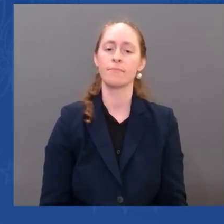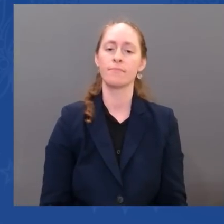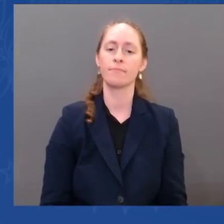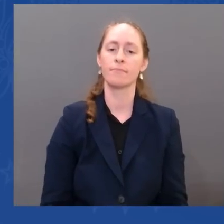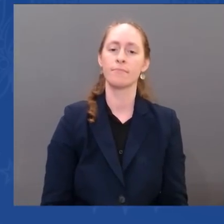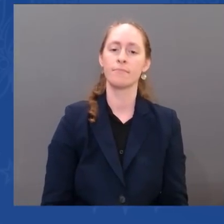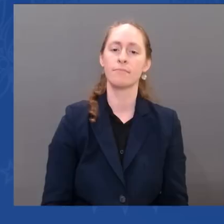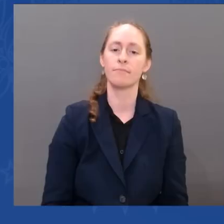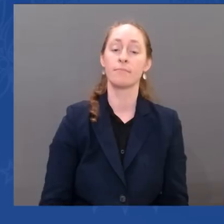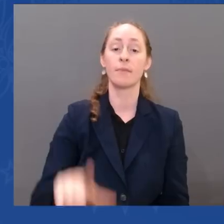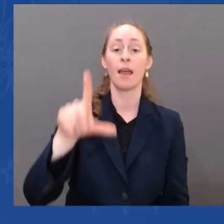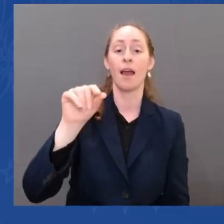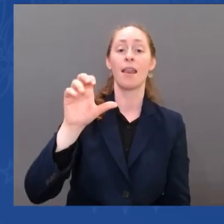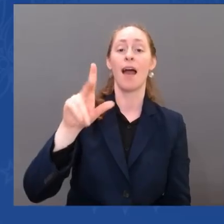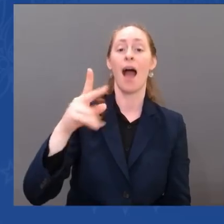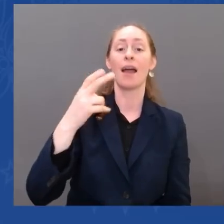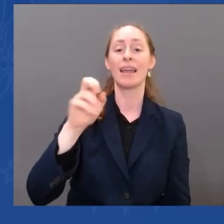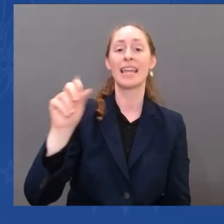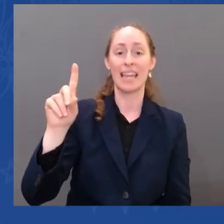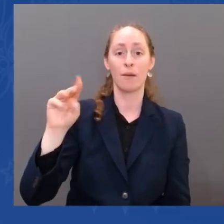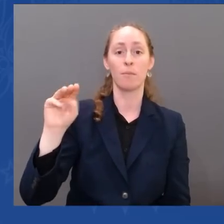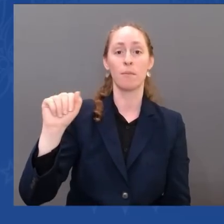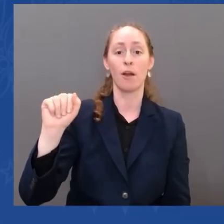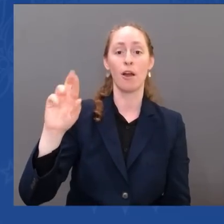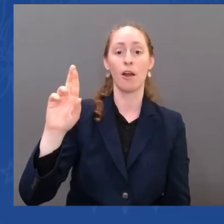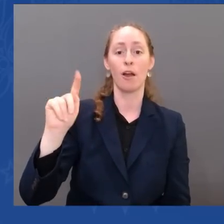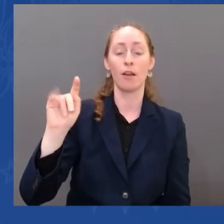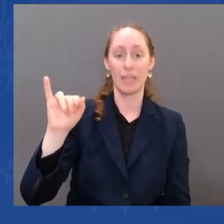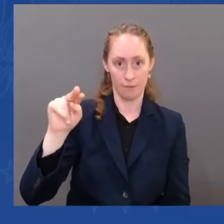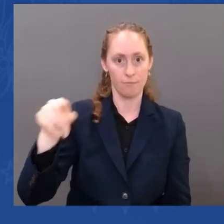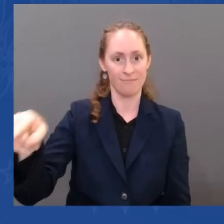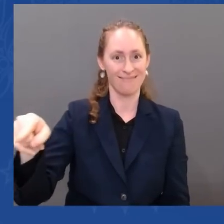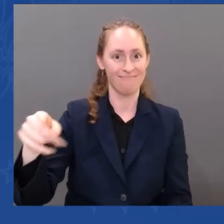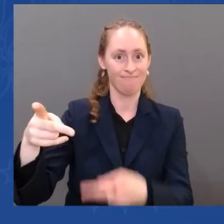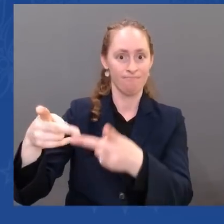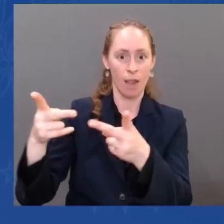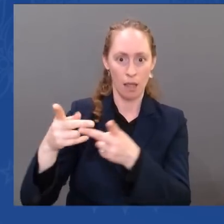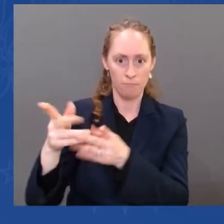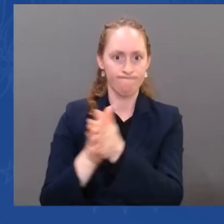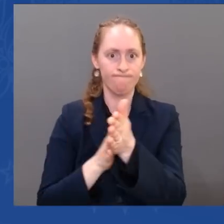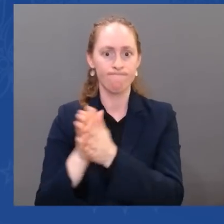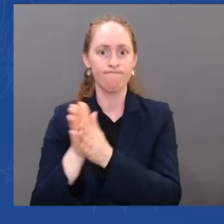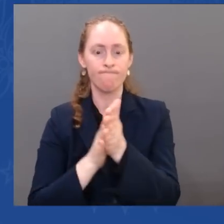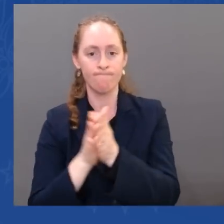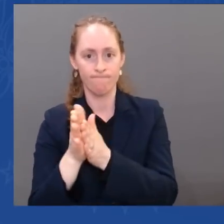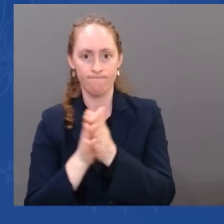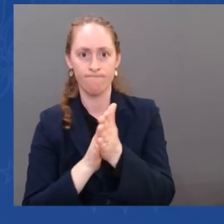in investing in Hellenic aerospace. Of course, the bonds that connect us --